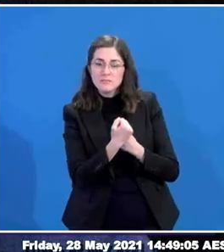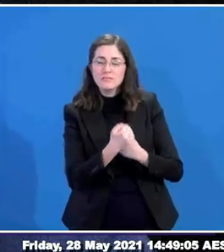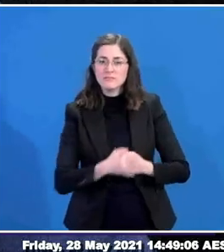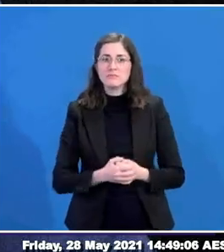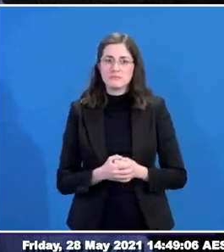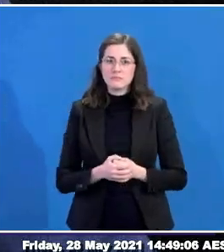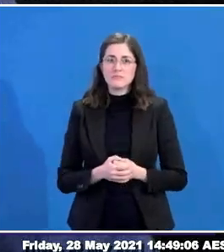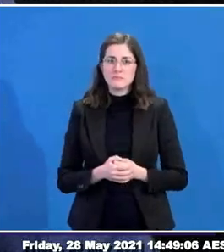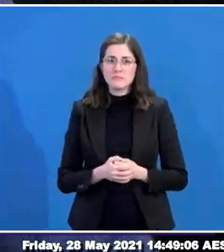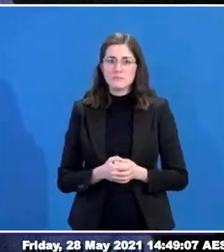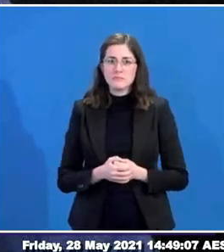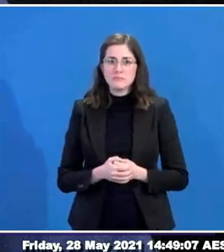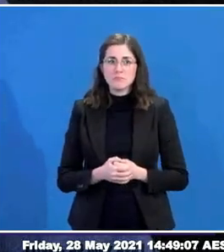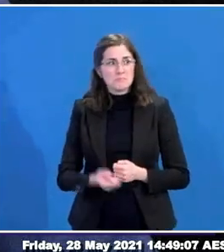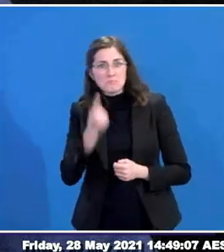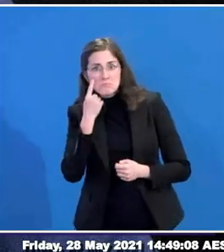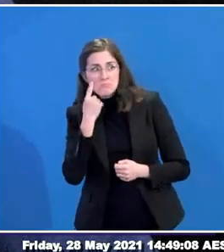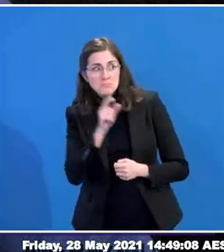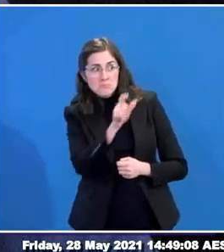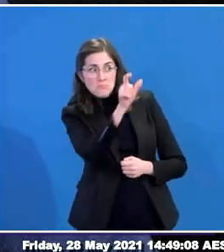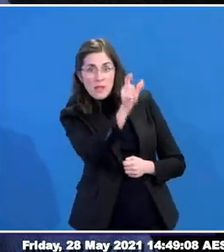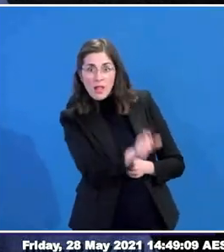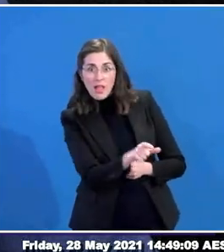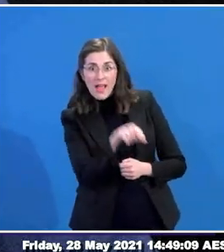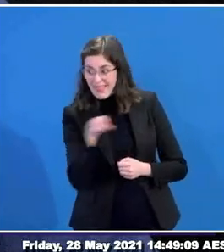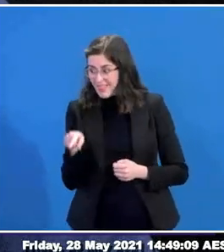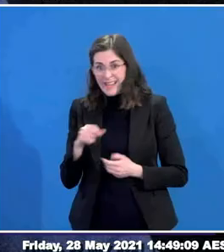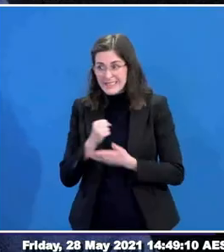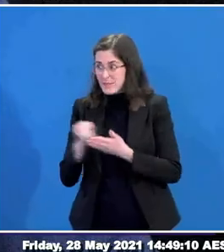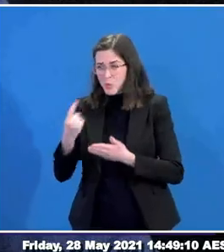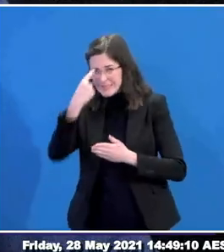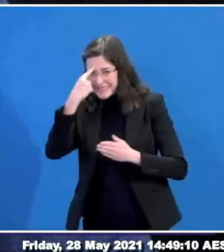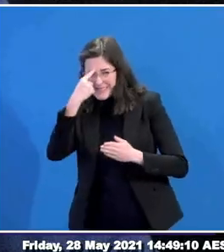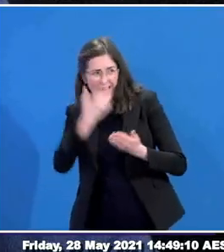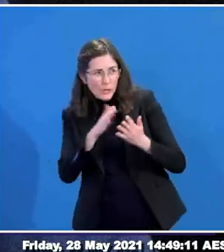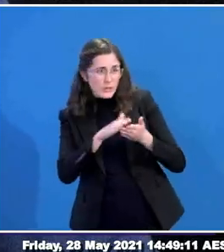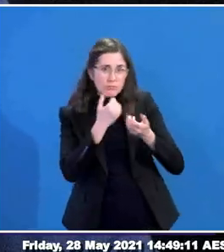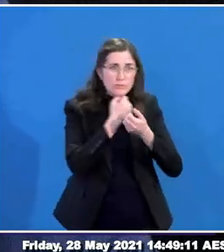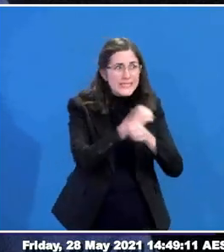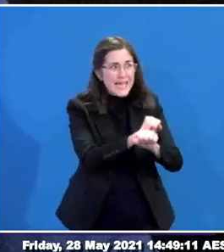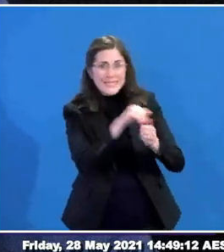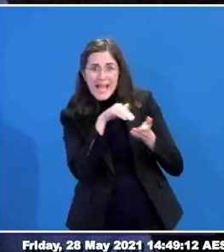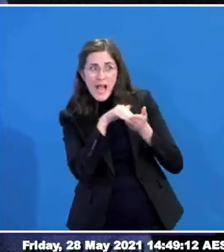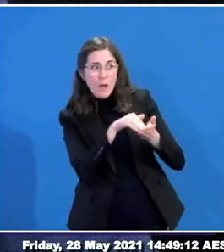So, was the participant first and foremost, through management of the